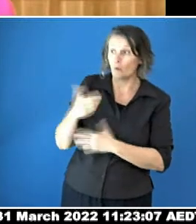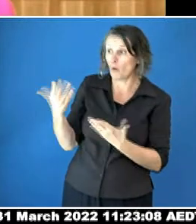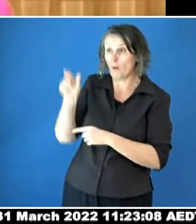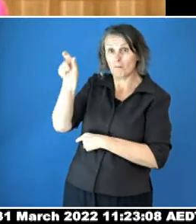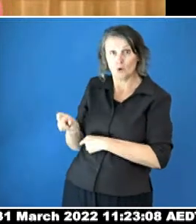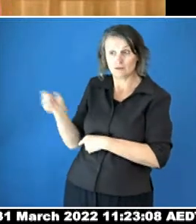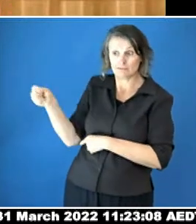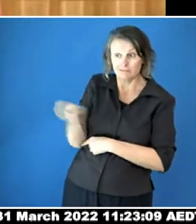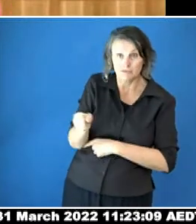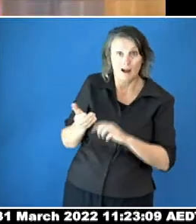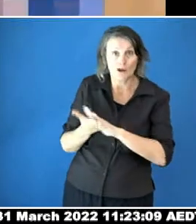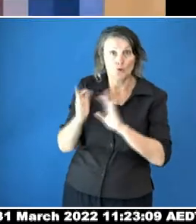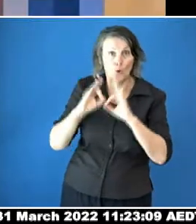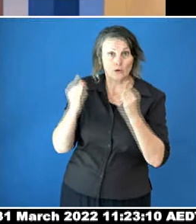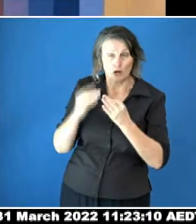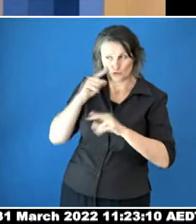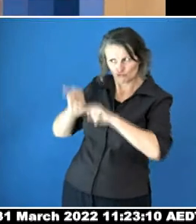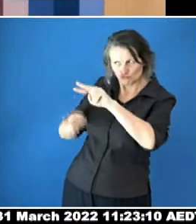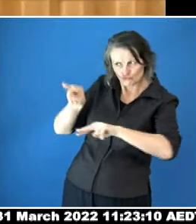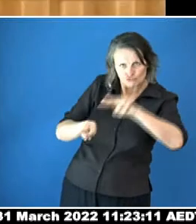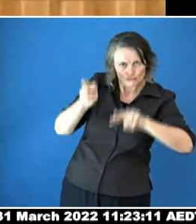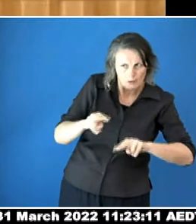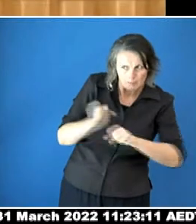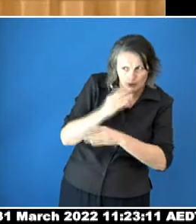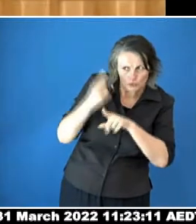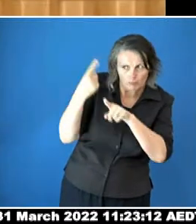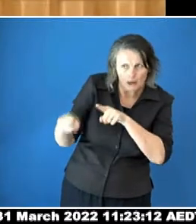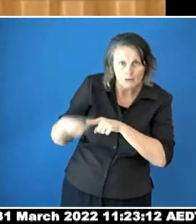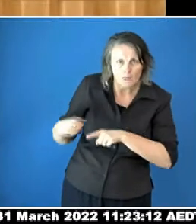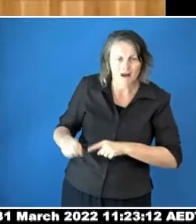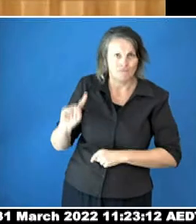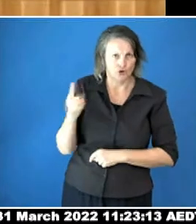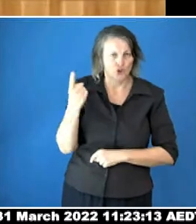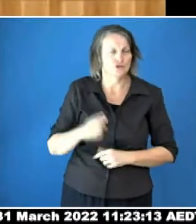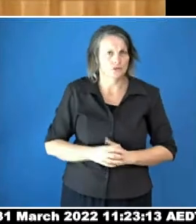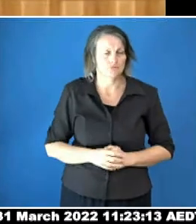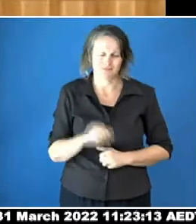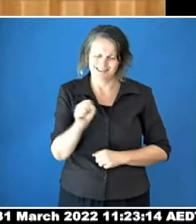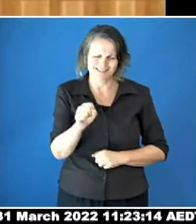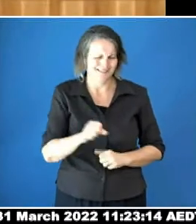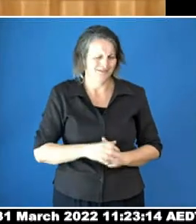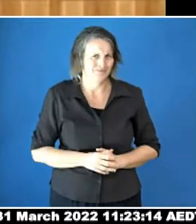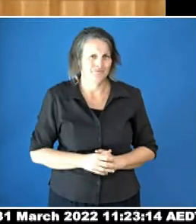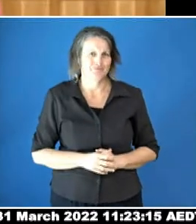Yes. Yes. Definitely. MS EASTMAN: What support, if anything, did the respite centre provide